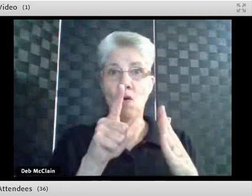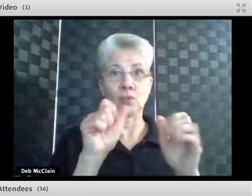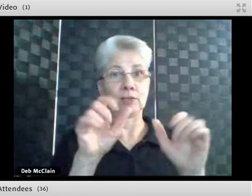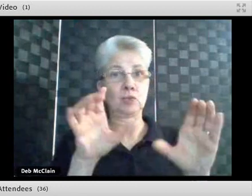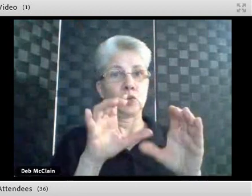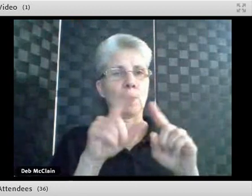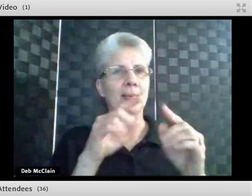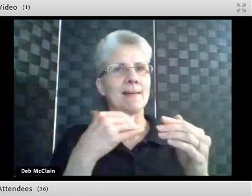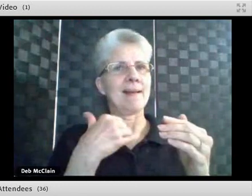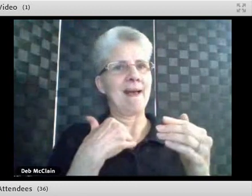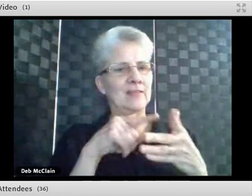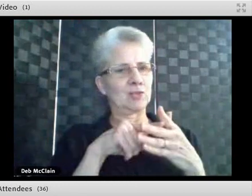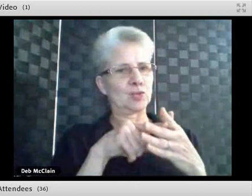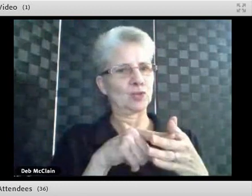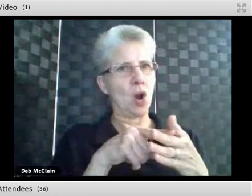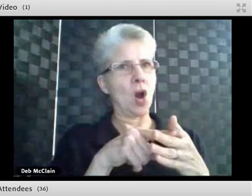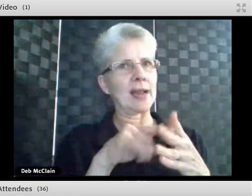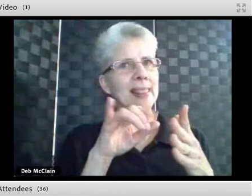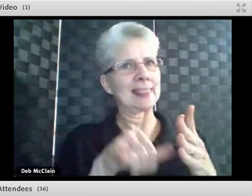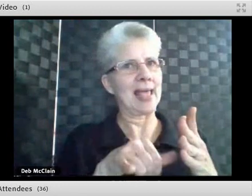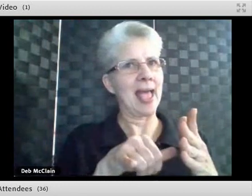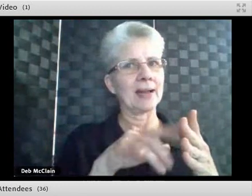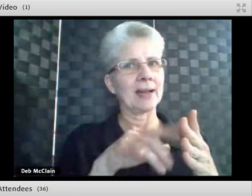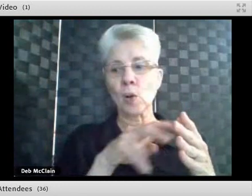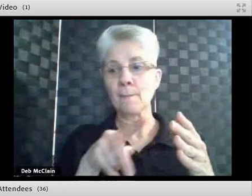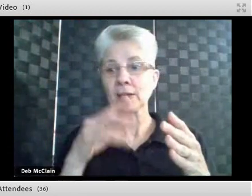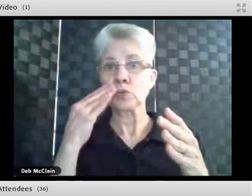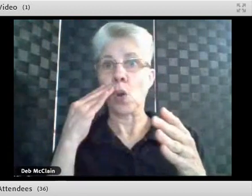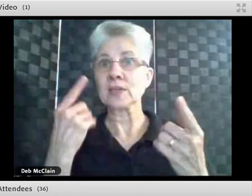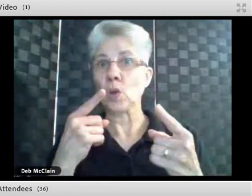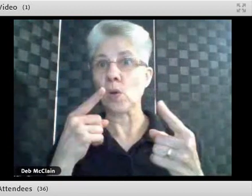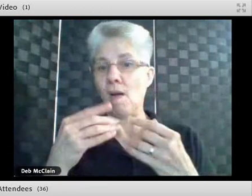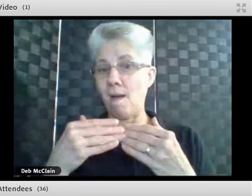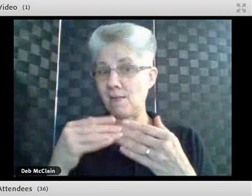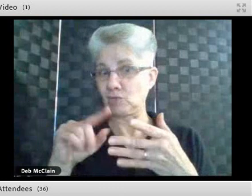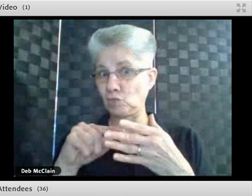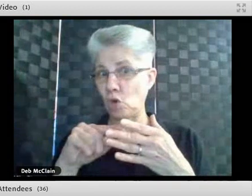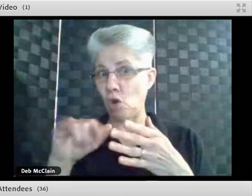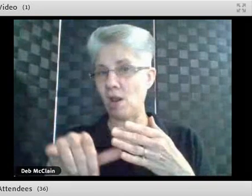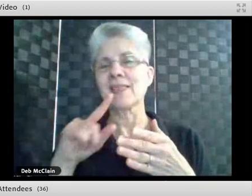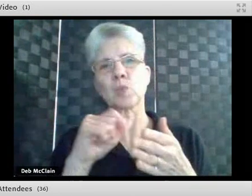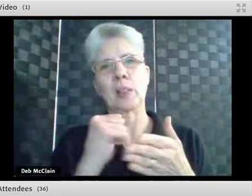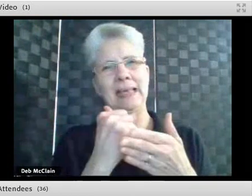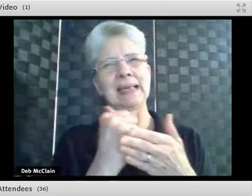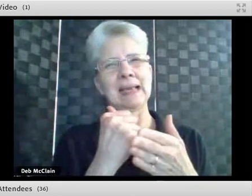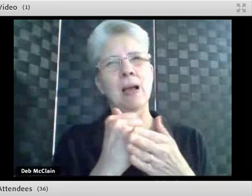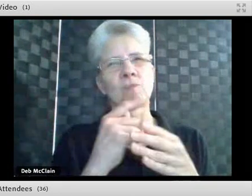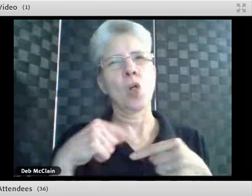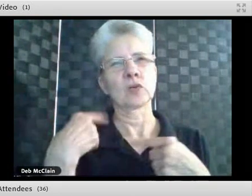But having at least that in your back pocket to go back to and know what's going on can be really handy over time.